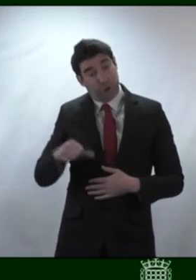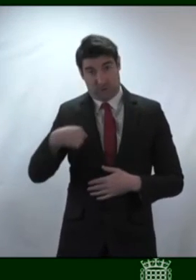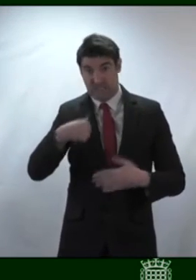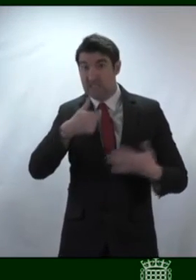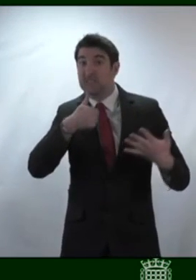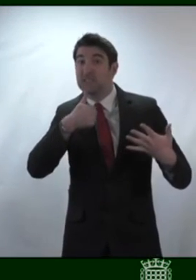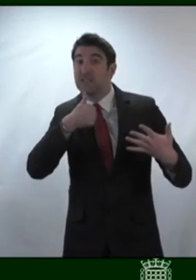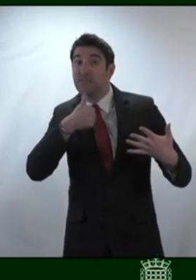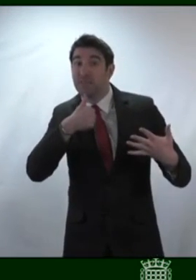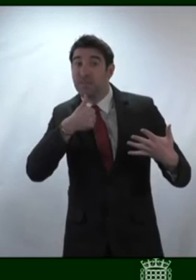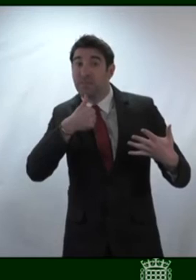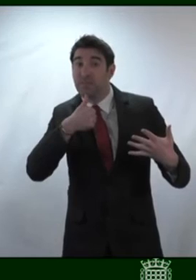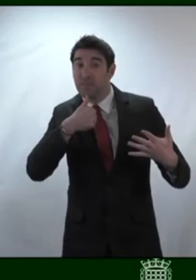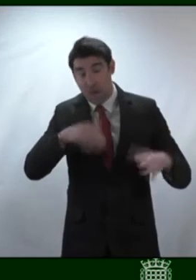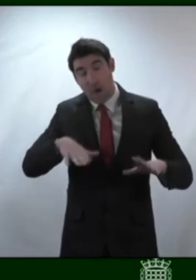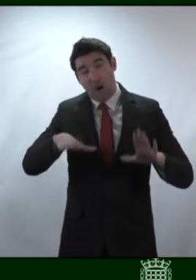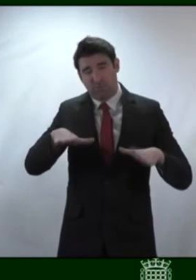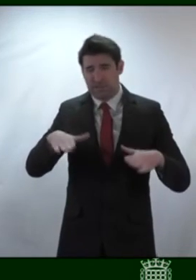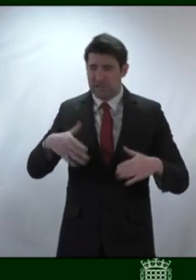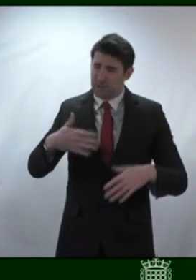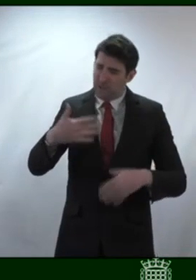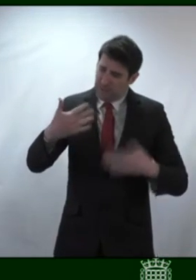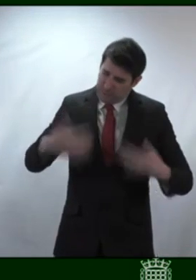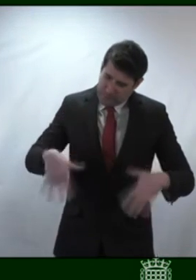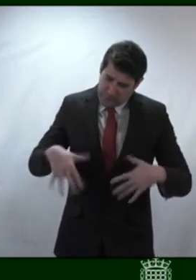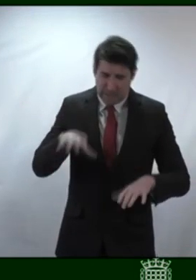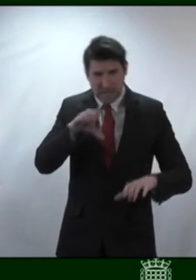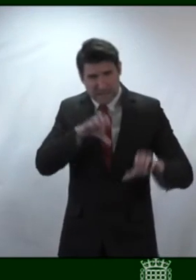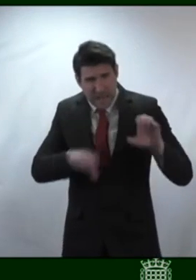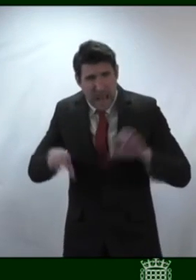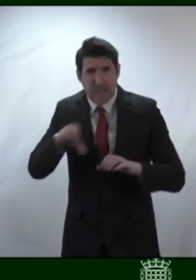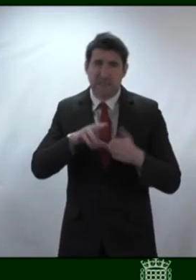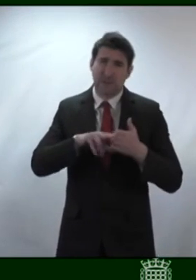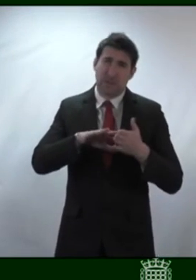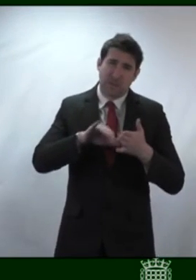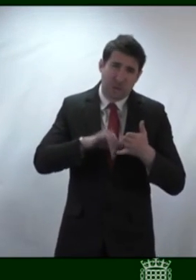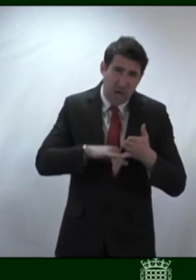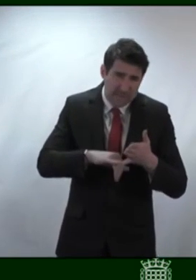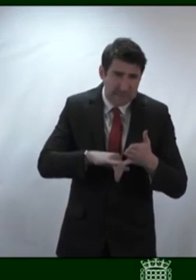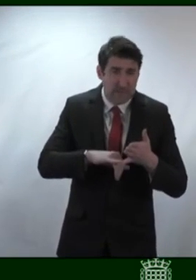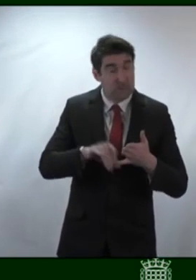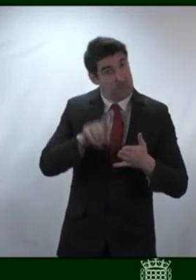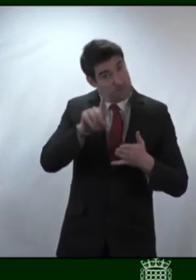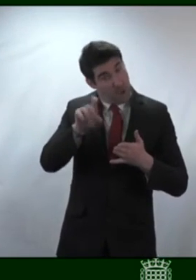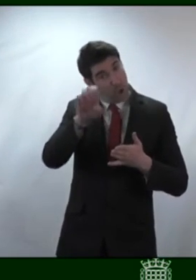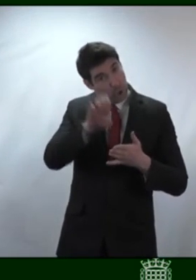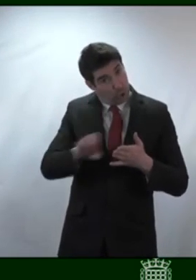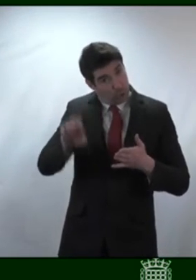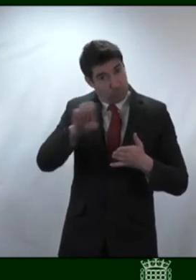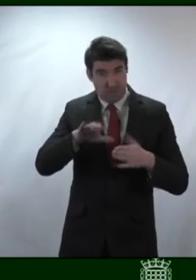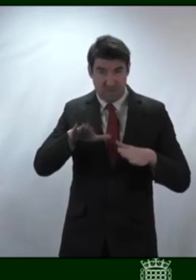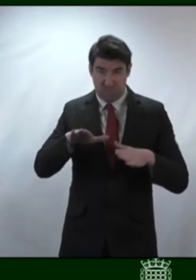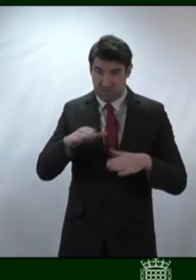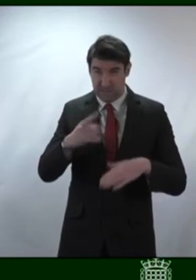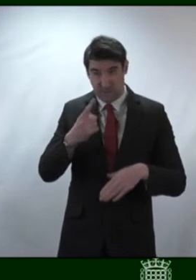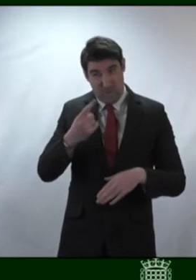ends the year with one of the highest numbers of covid deaths in Europe—over 64,000,